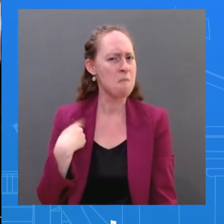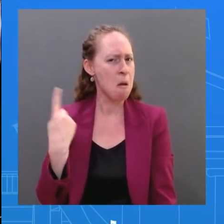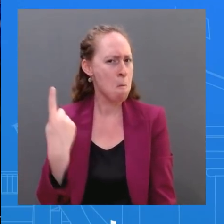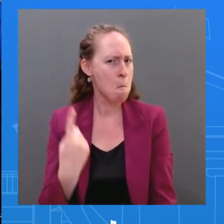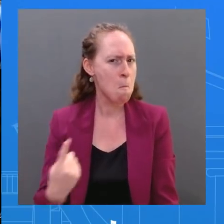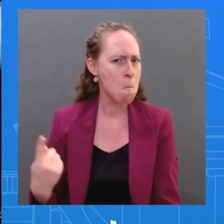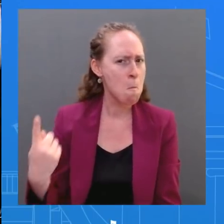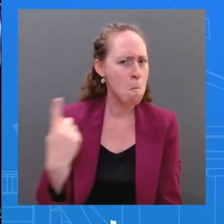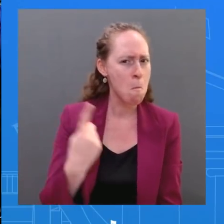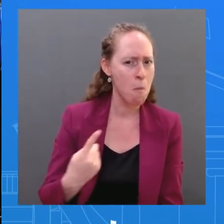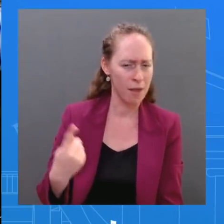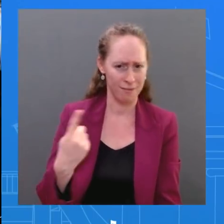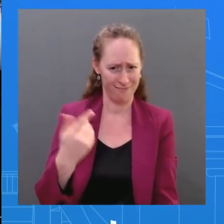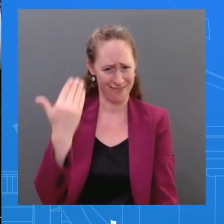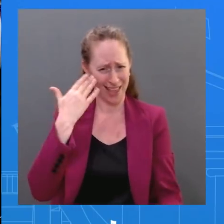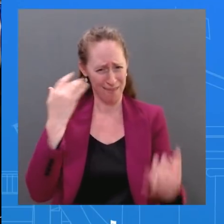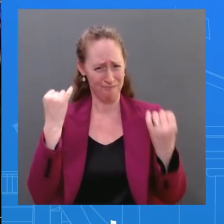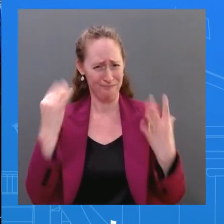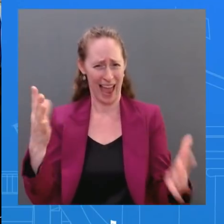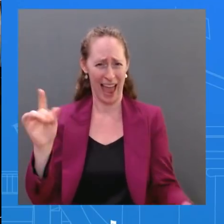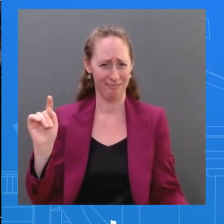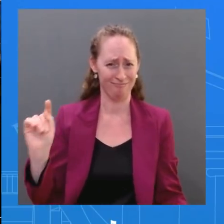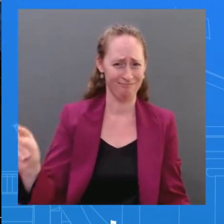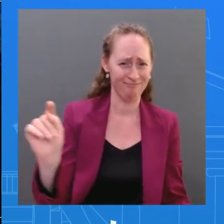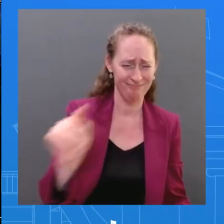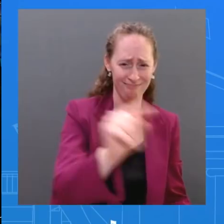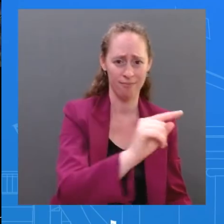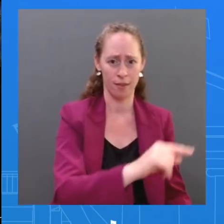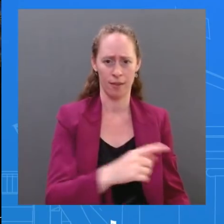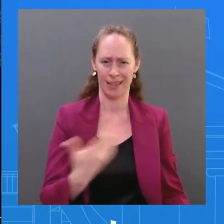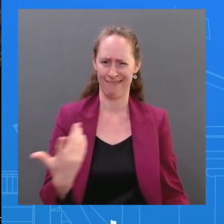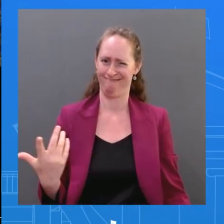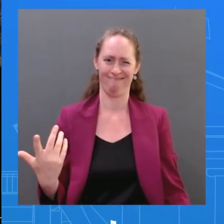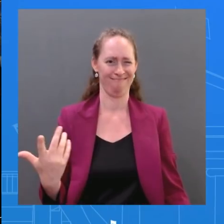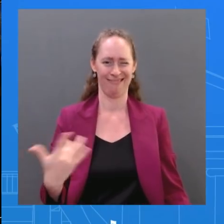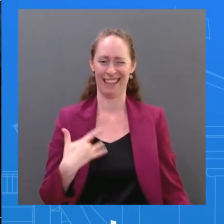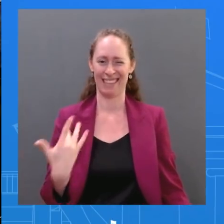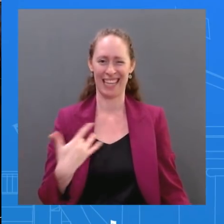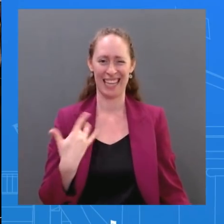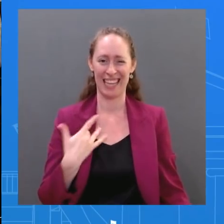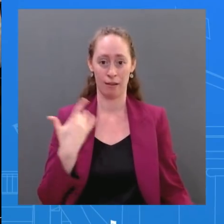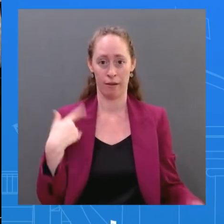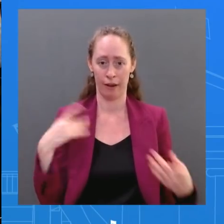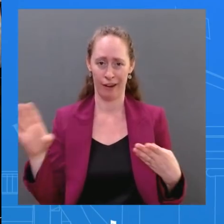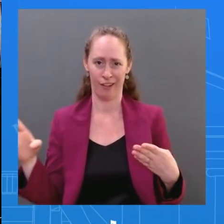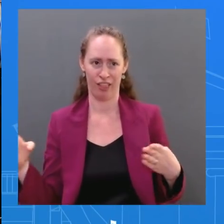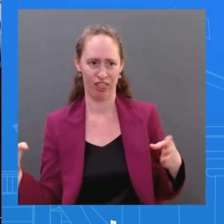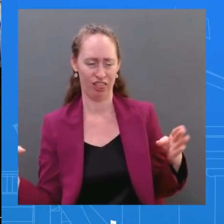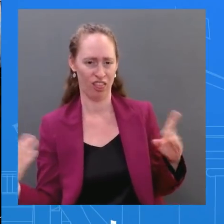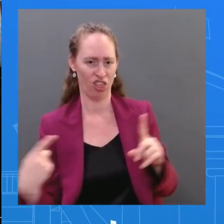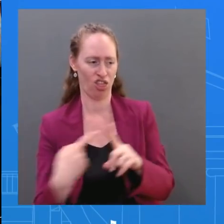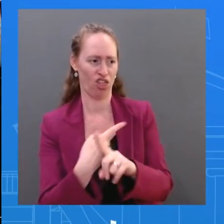somebody who has been a part of Biden world for as long as just about anybody here says that she is leaving?